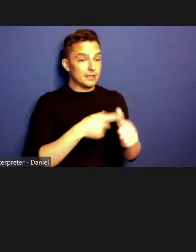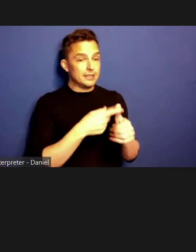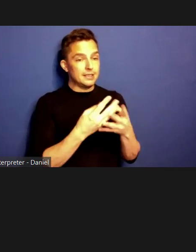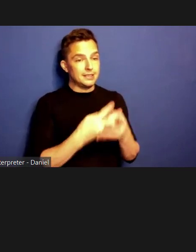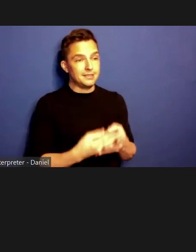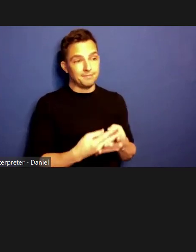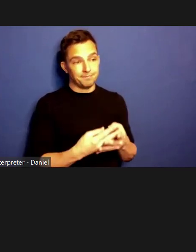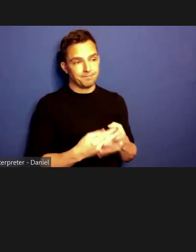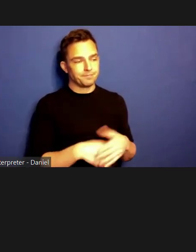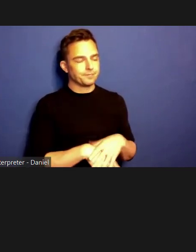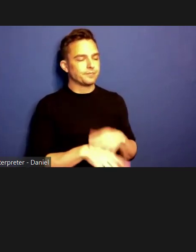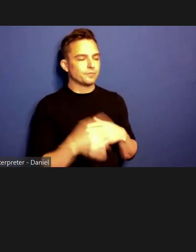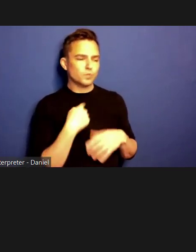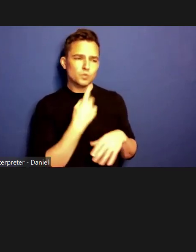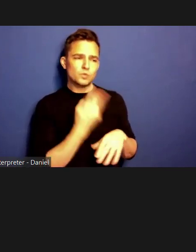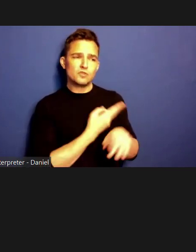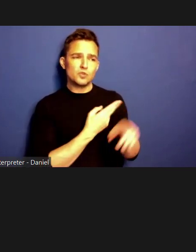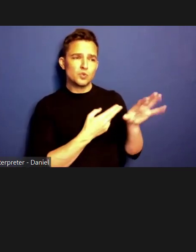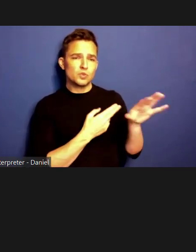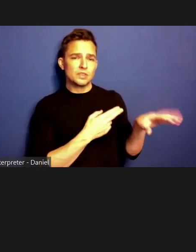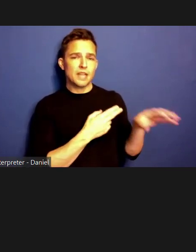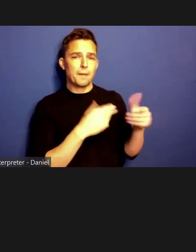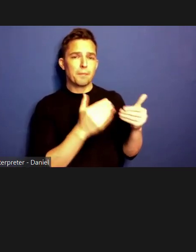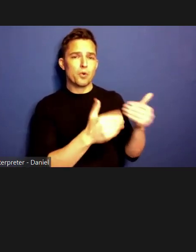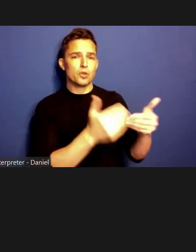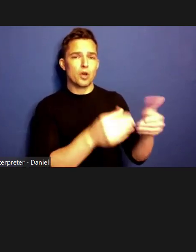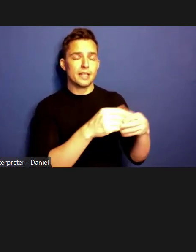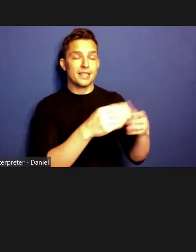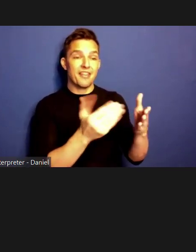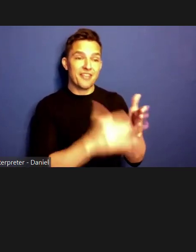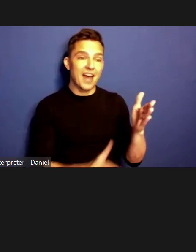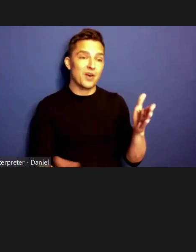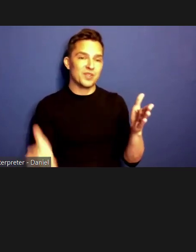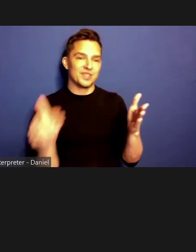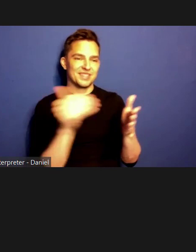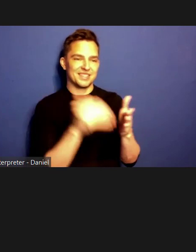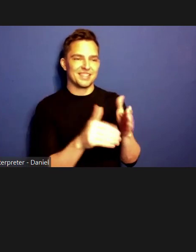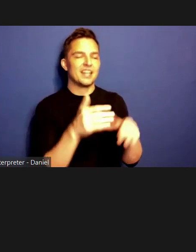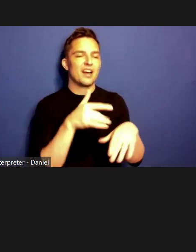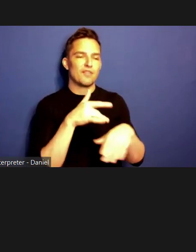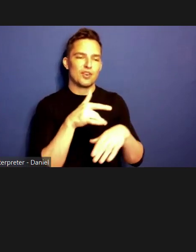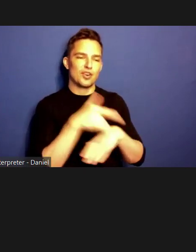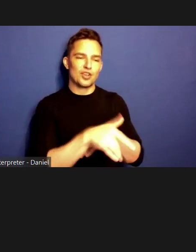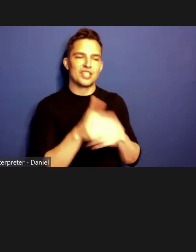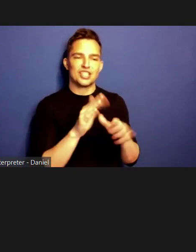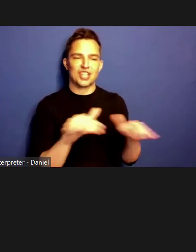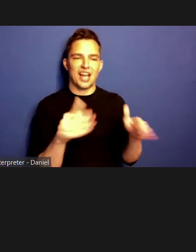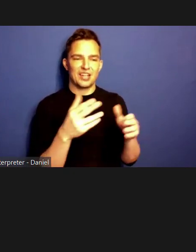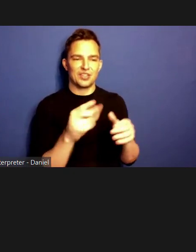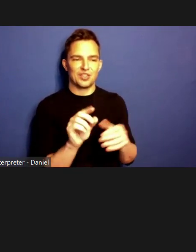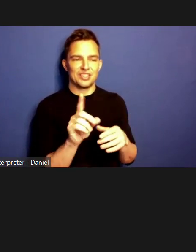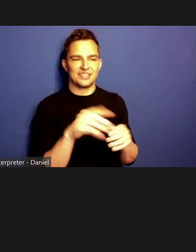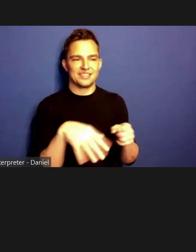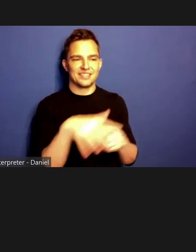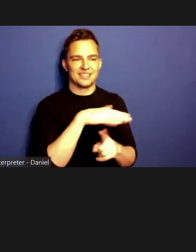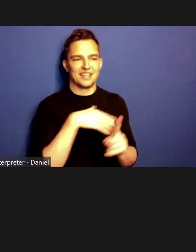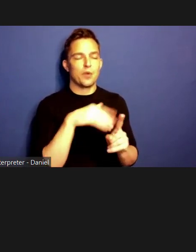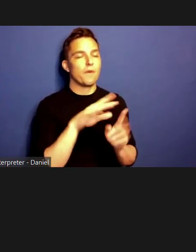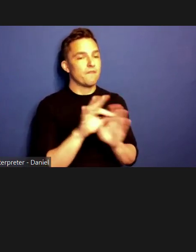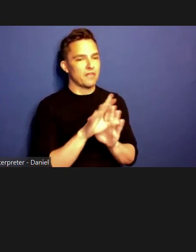protocol in thousands of early childhood settings and found it is a feasible protocol to implement that is what folks like those of